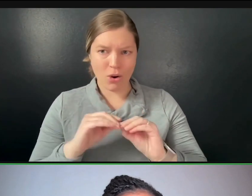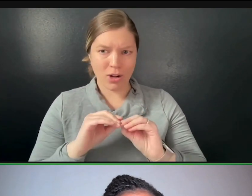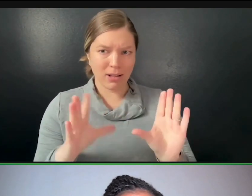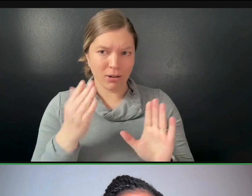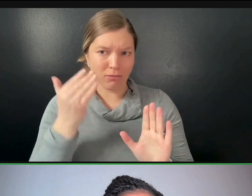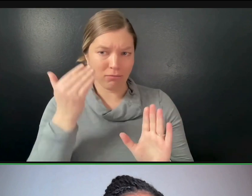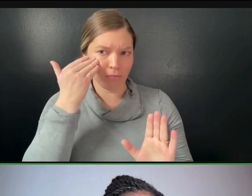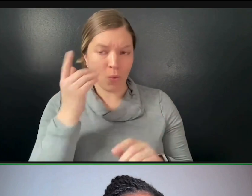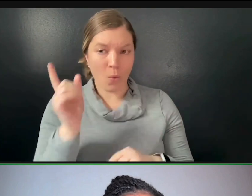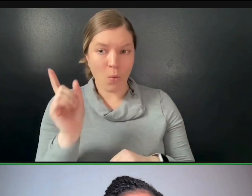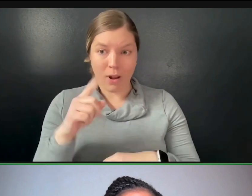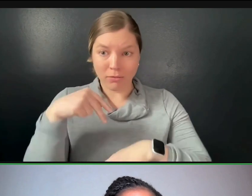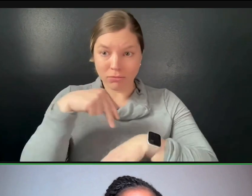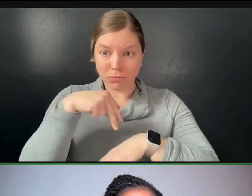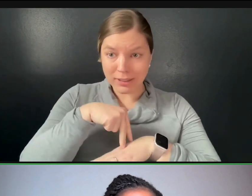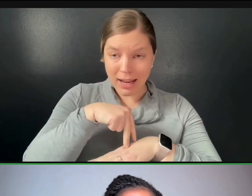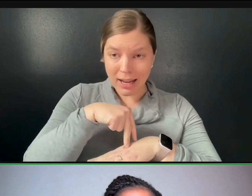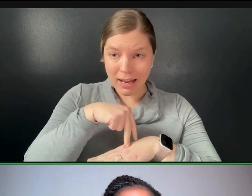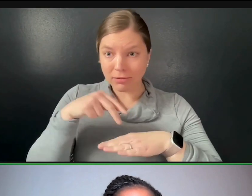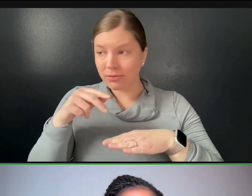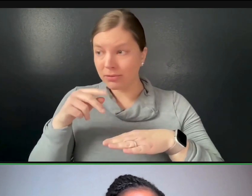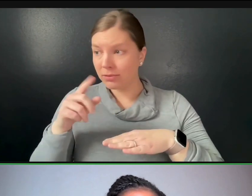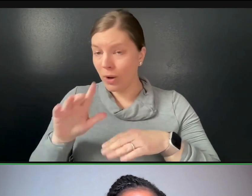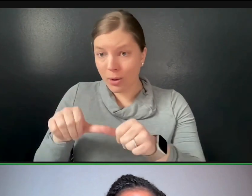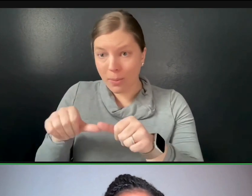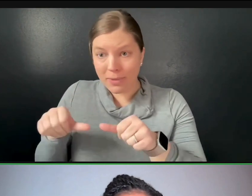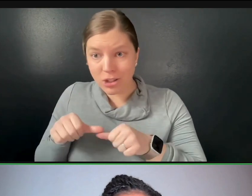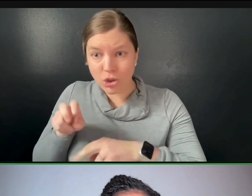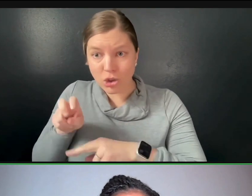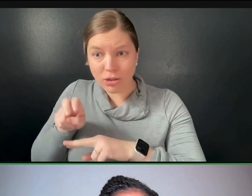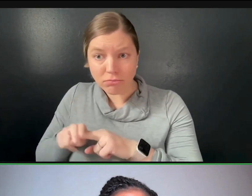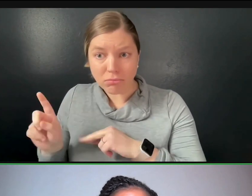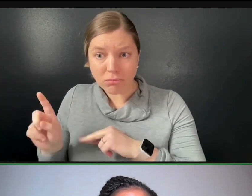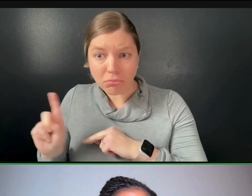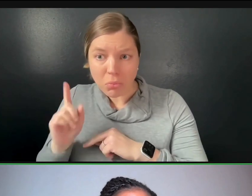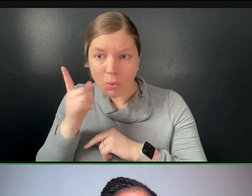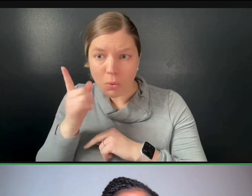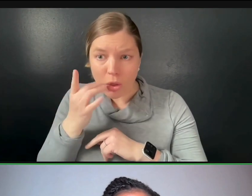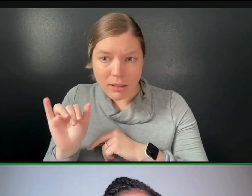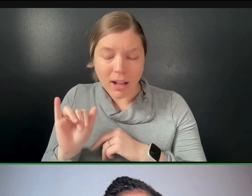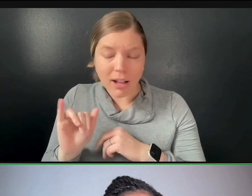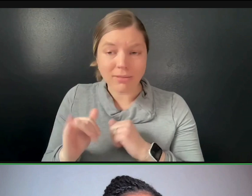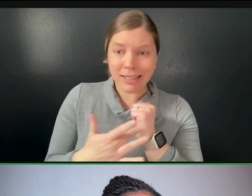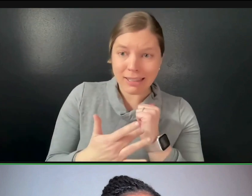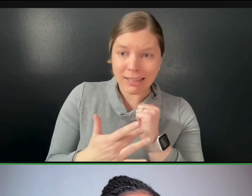or even the graduates themselves, make sure that information is shared where the access